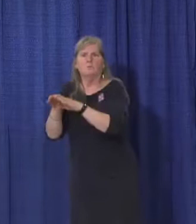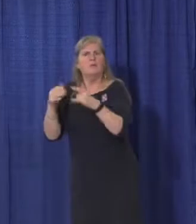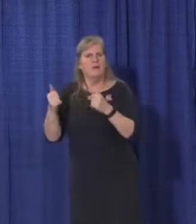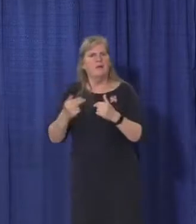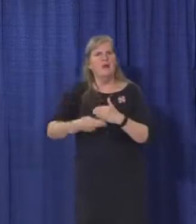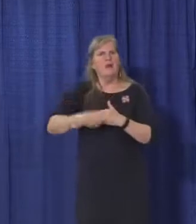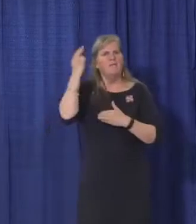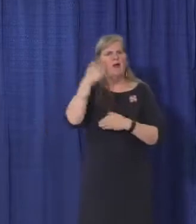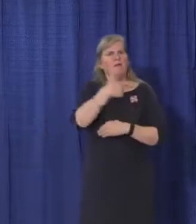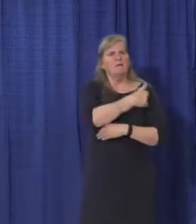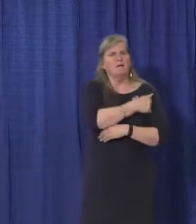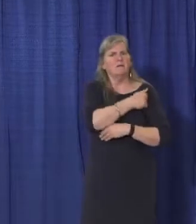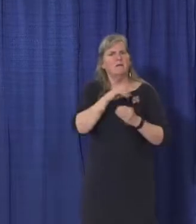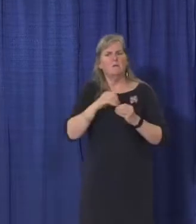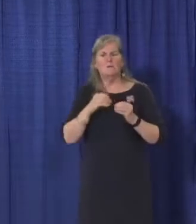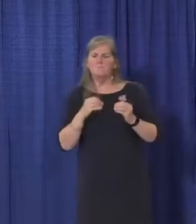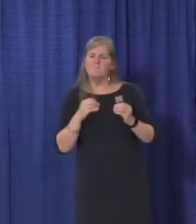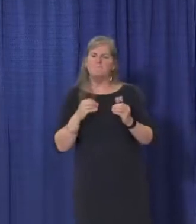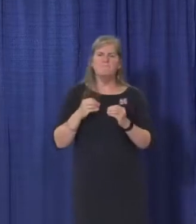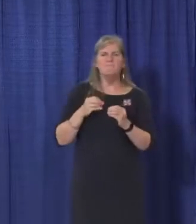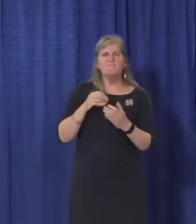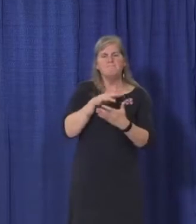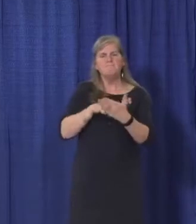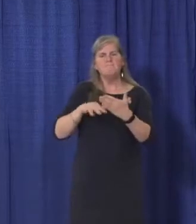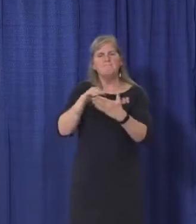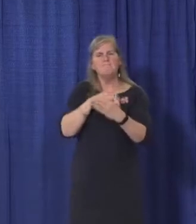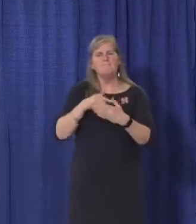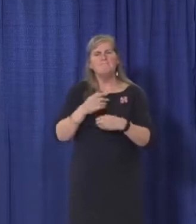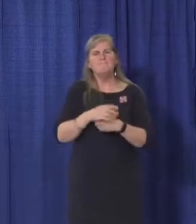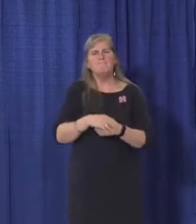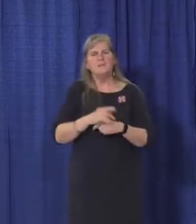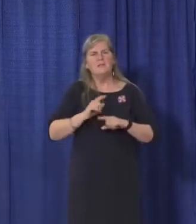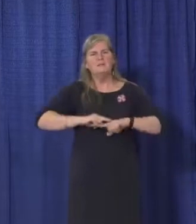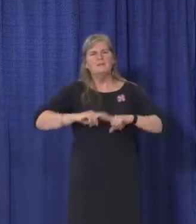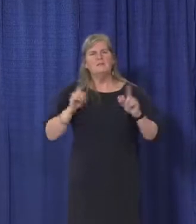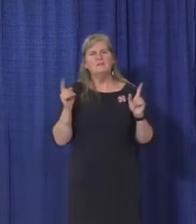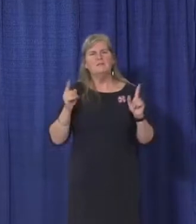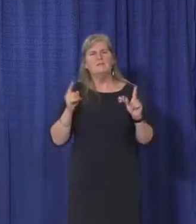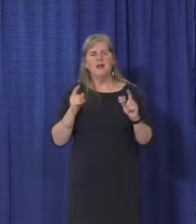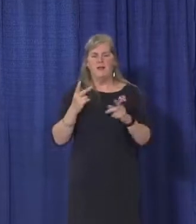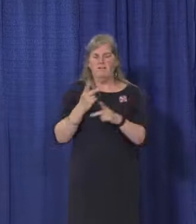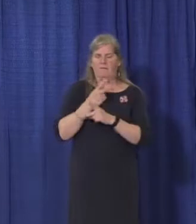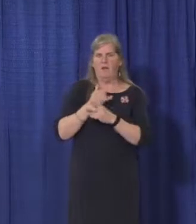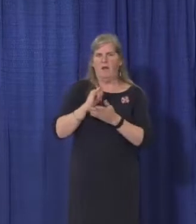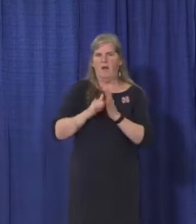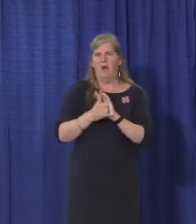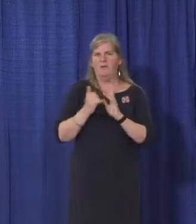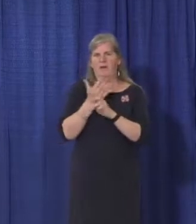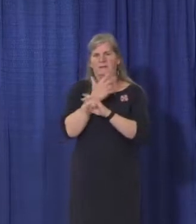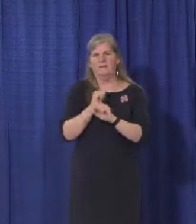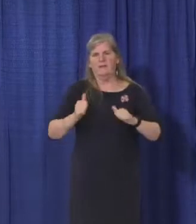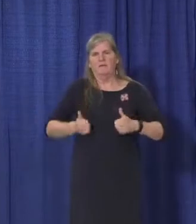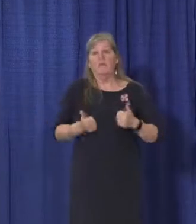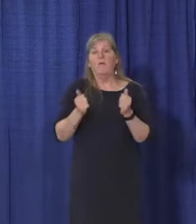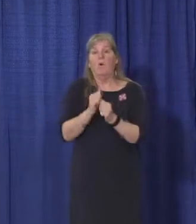to transition to an endemic state of living with COVID.